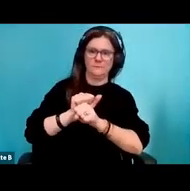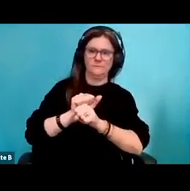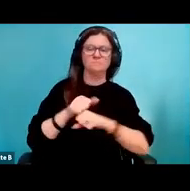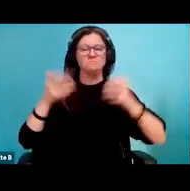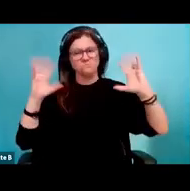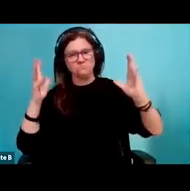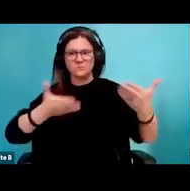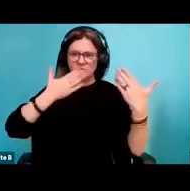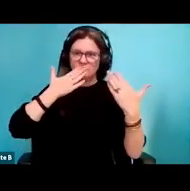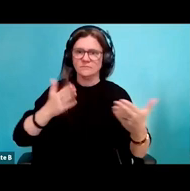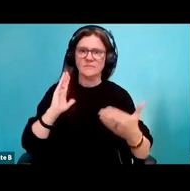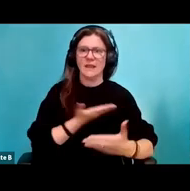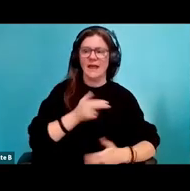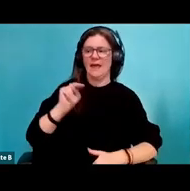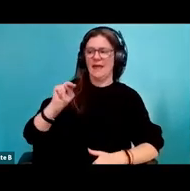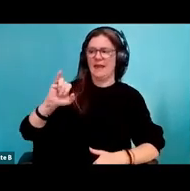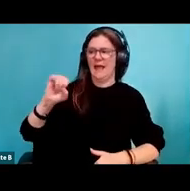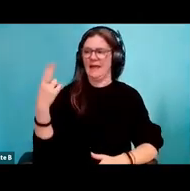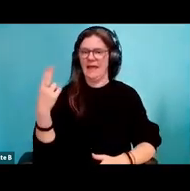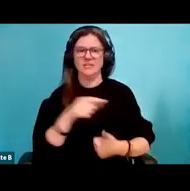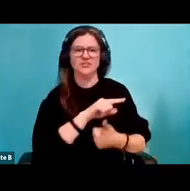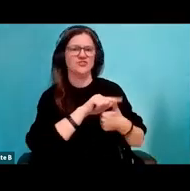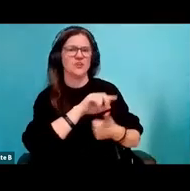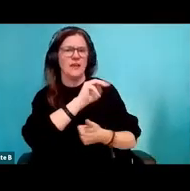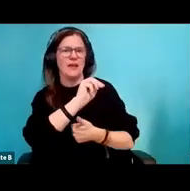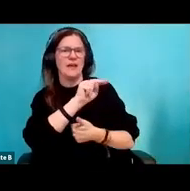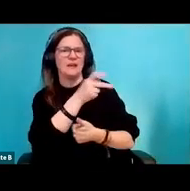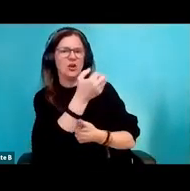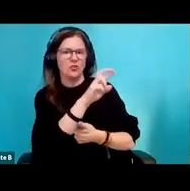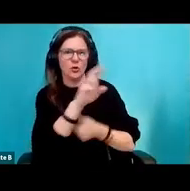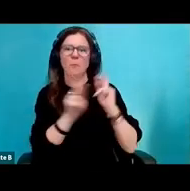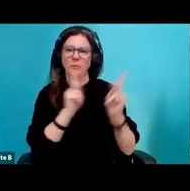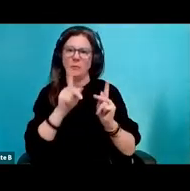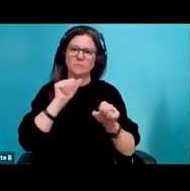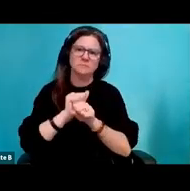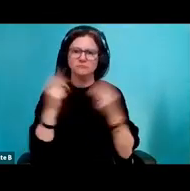and thank you to our NIH and NICHD our colleagues Dr. Allison Cernich, who you heard from yesterday